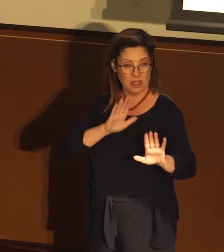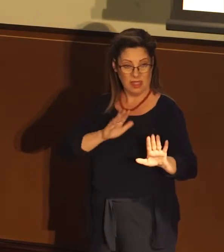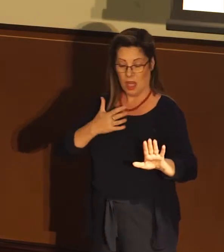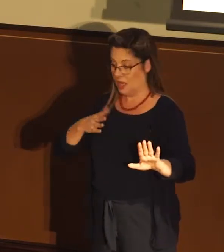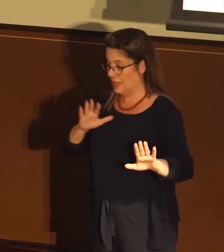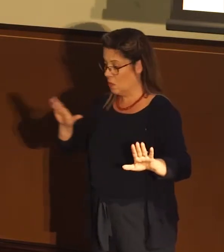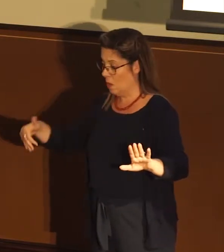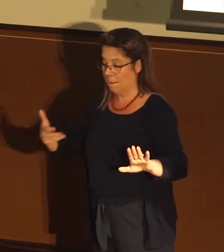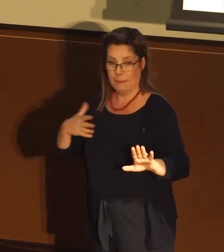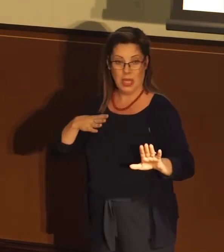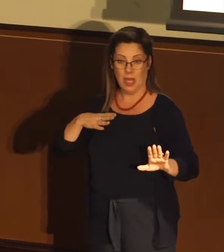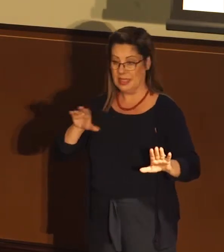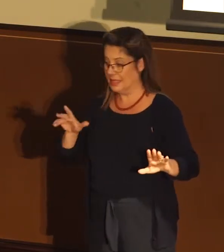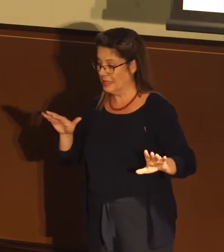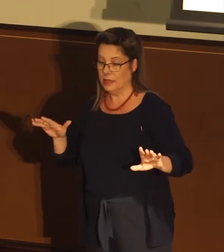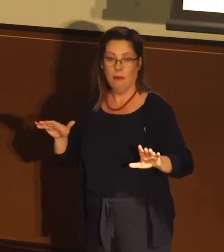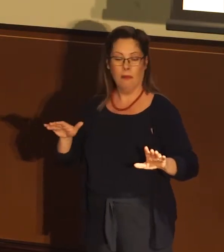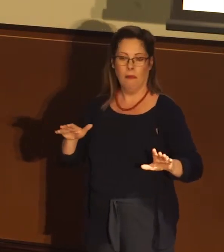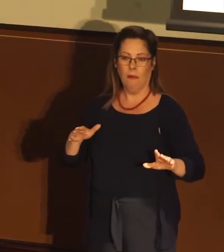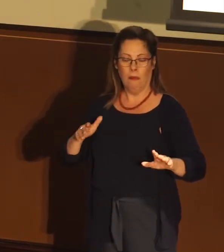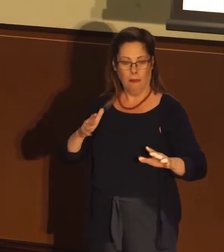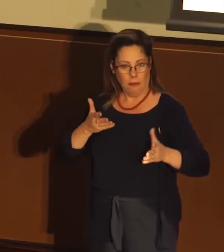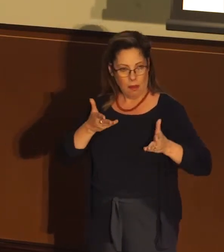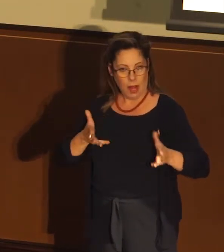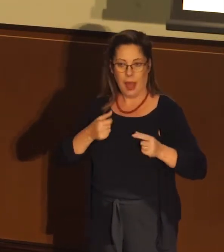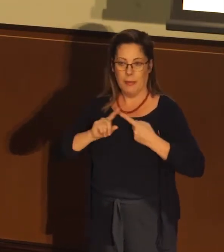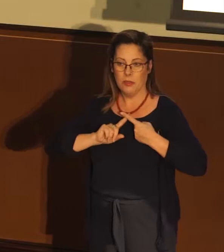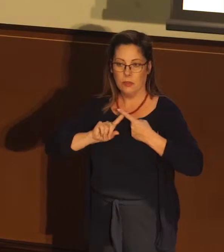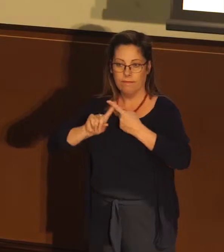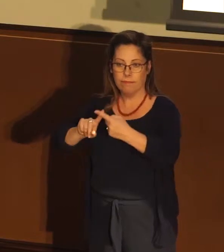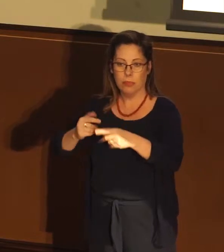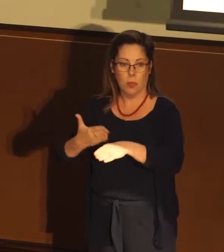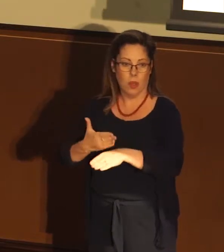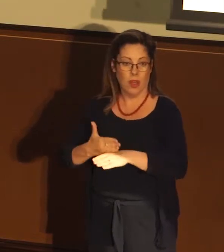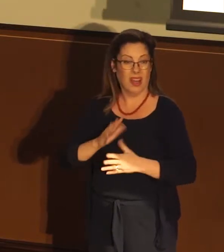enabled me to continue on. And that's the basis of what we do.